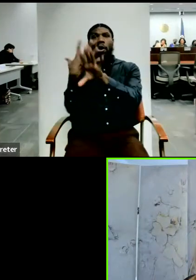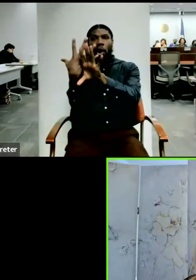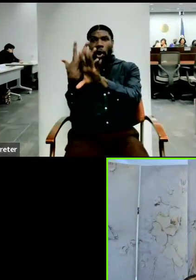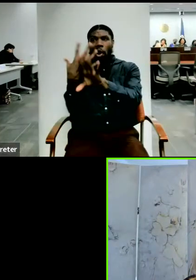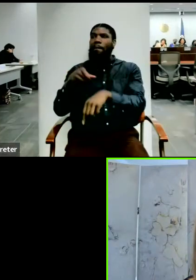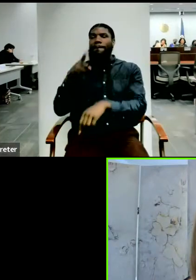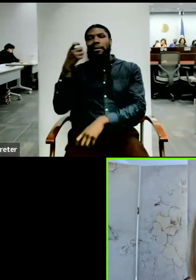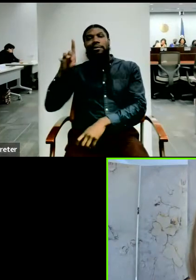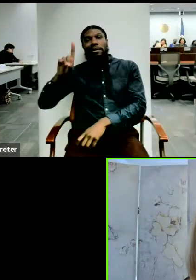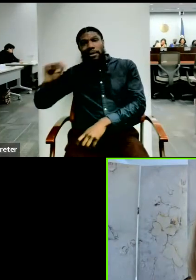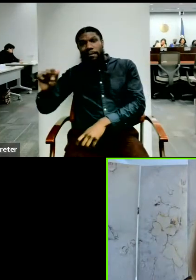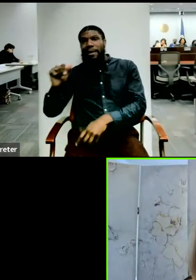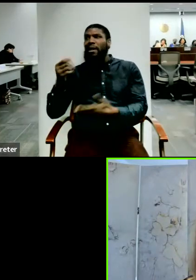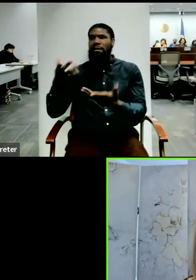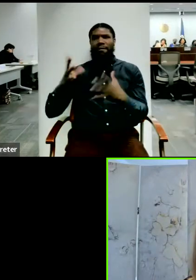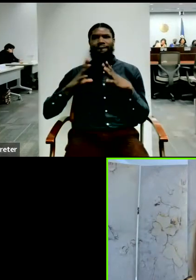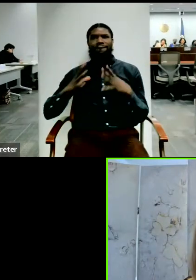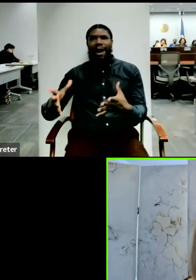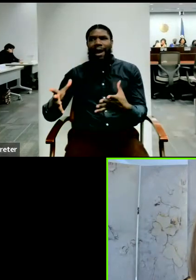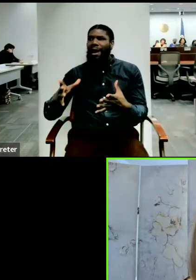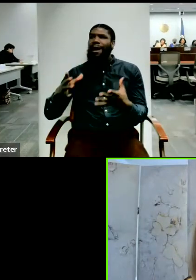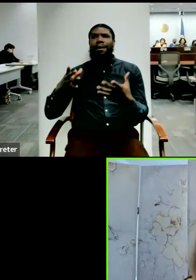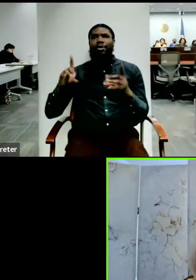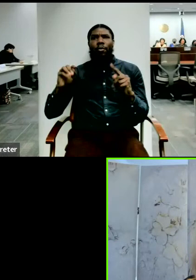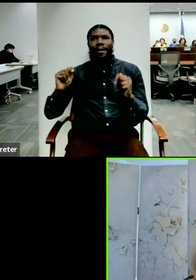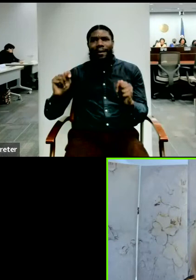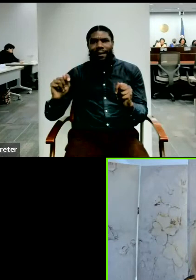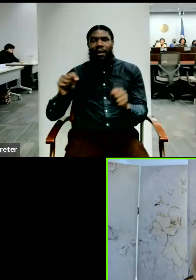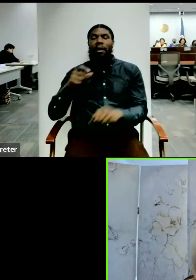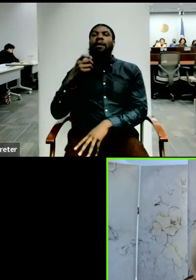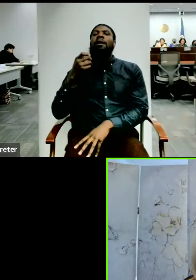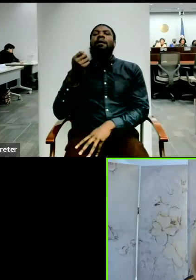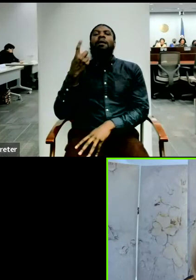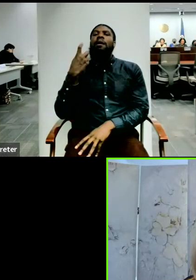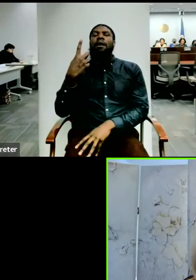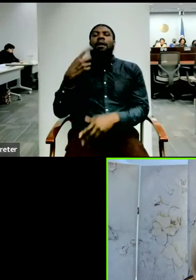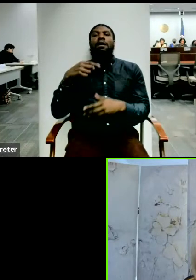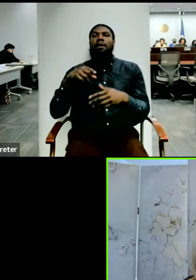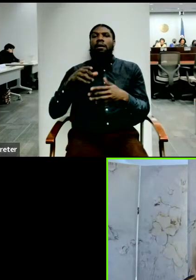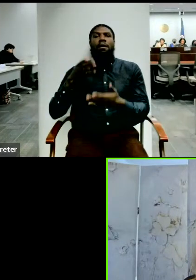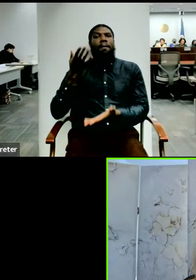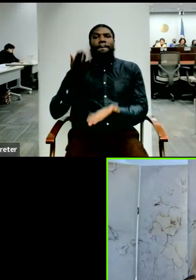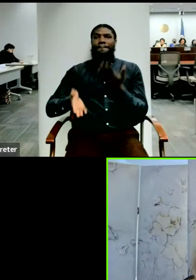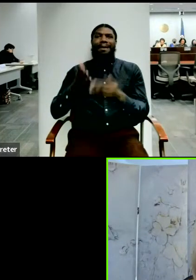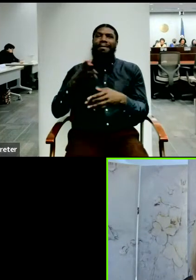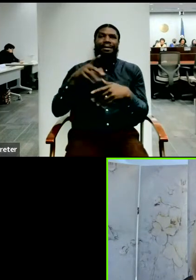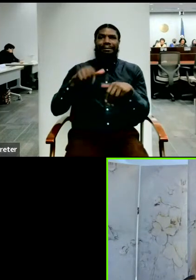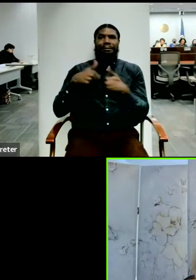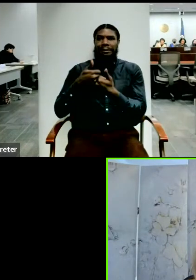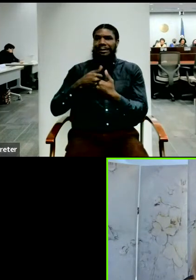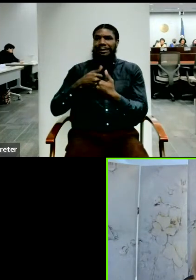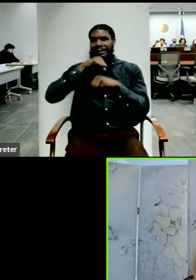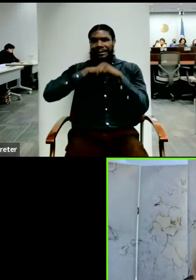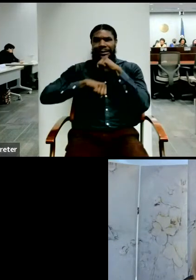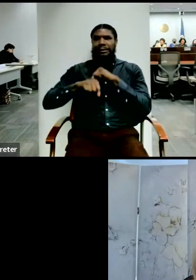do it in ways that they, that they may not have or may have had defenses to in the past. Thank you all.